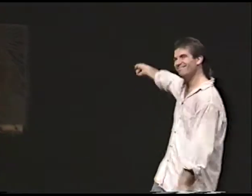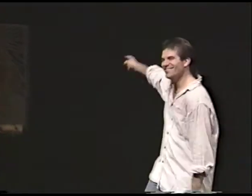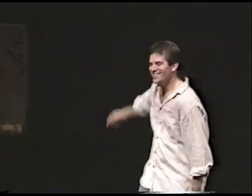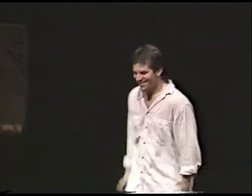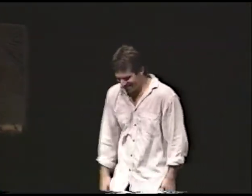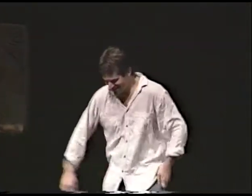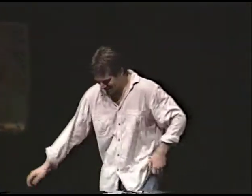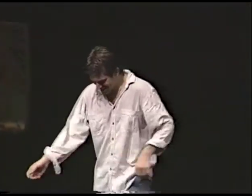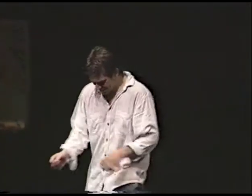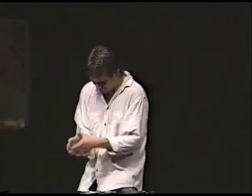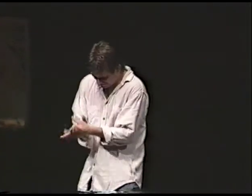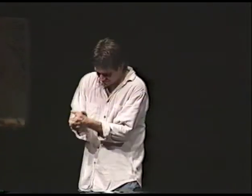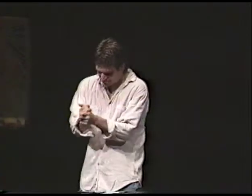So it's here tonight to watch me perform.